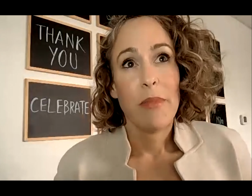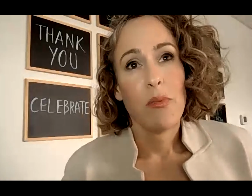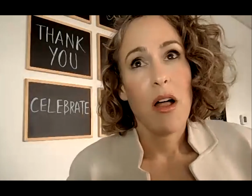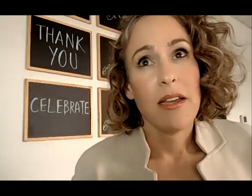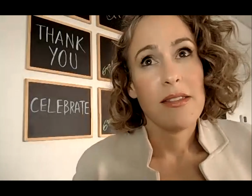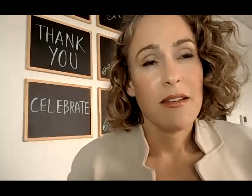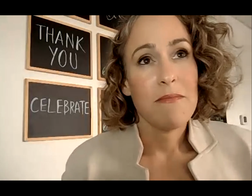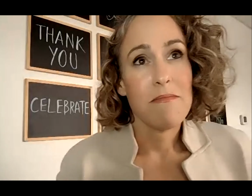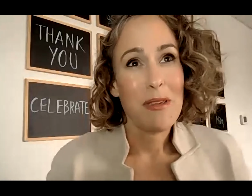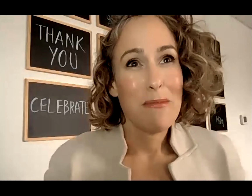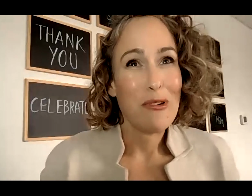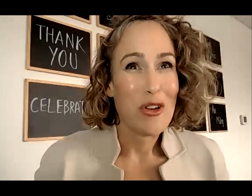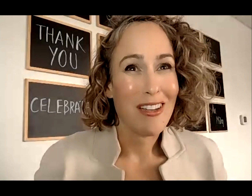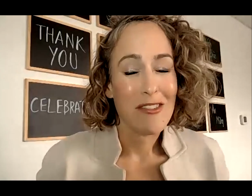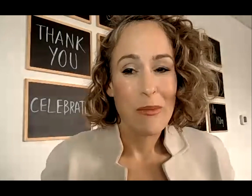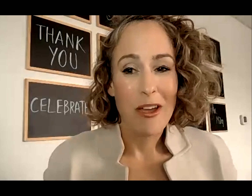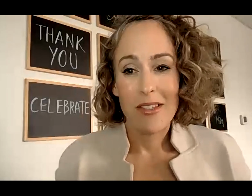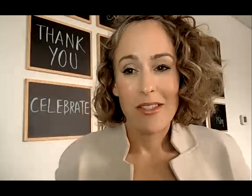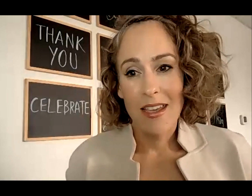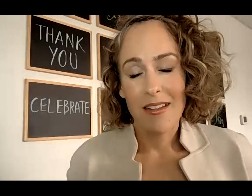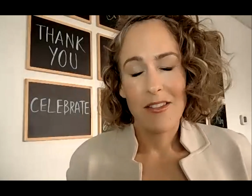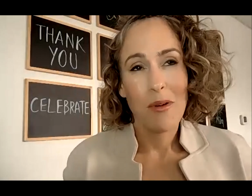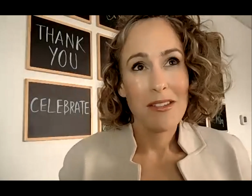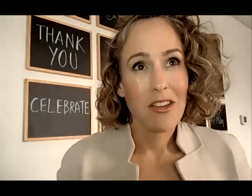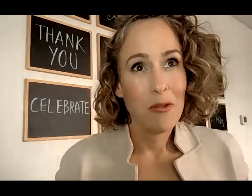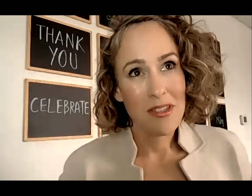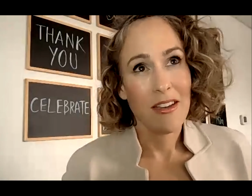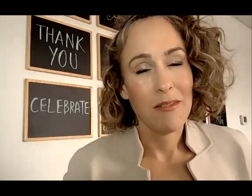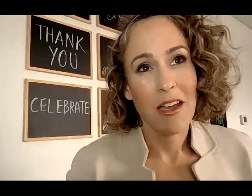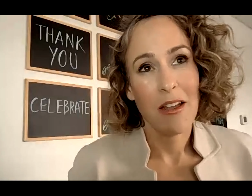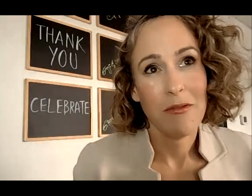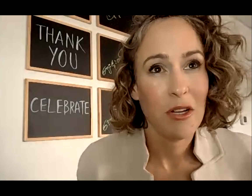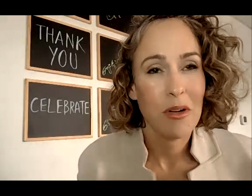as well as some people joining us from out of state, the West Coast, California